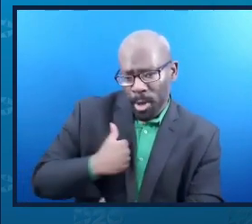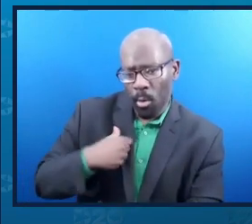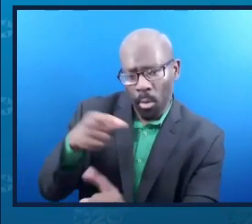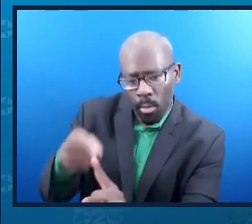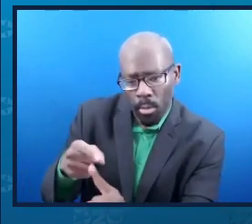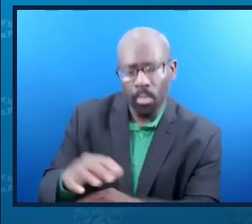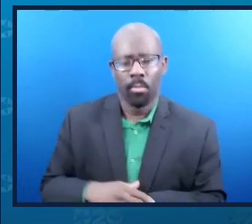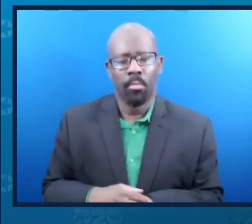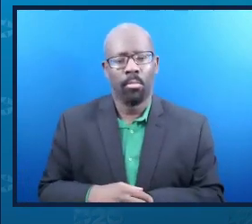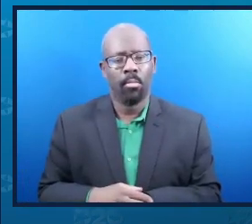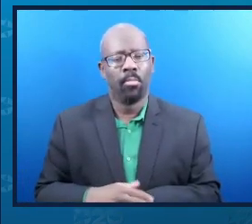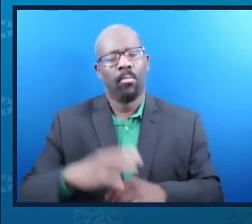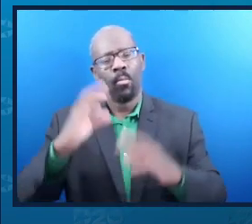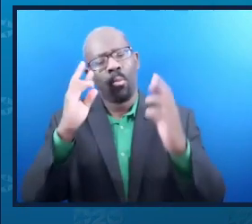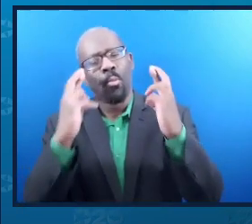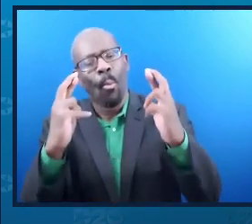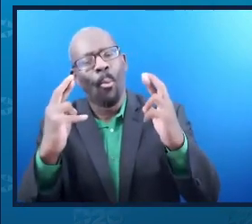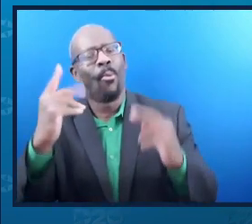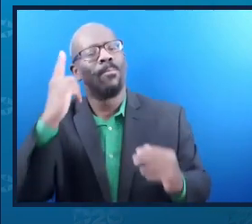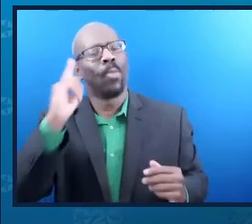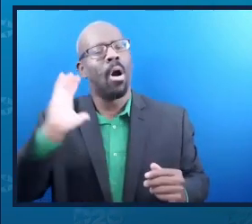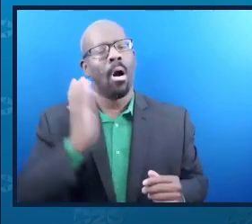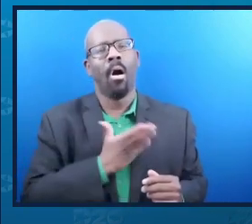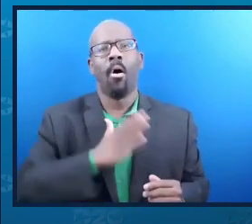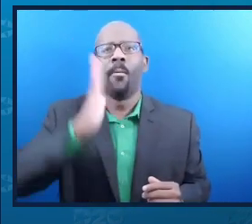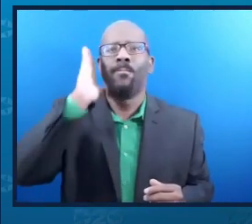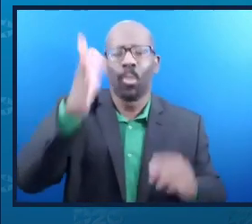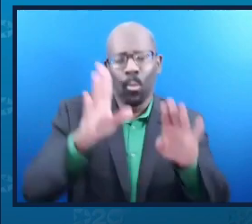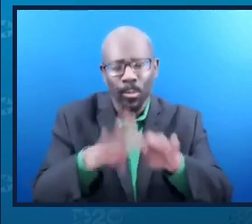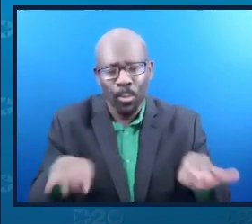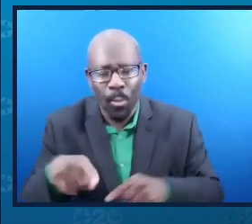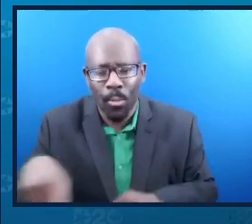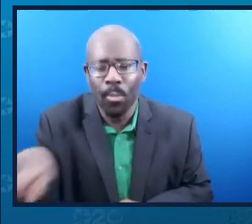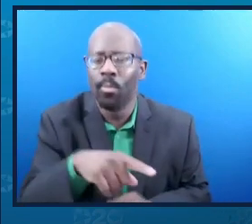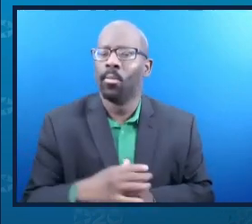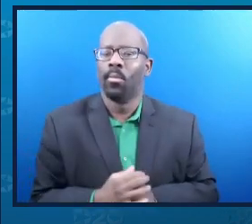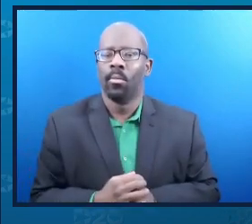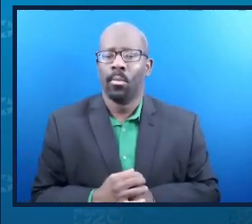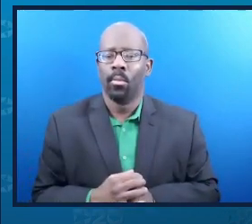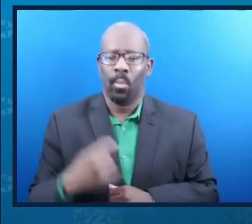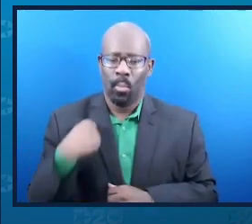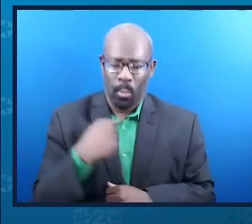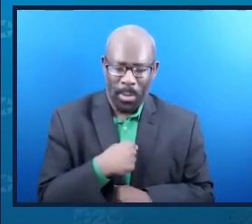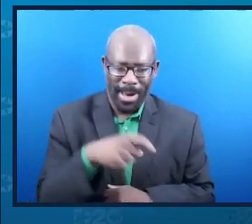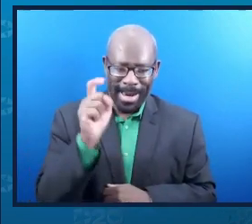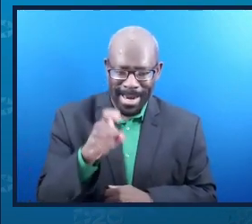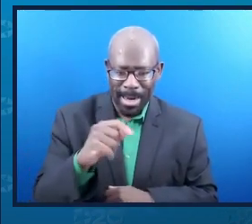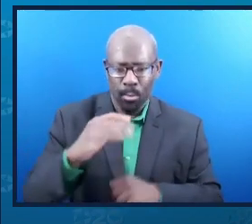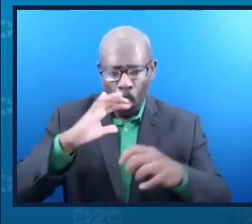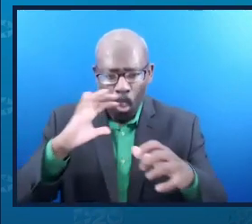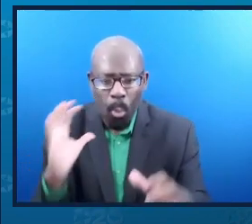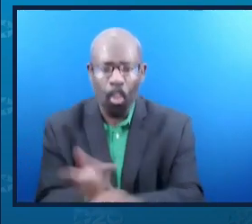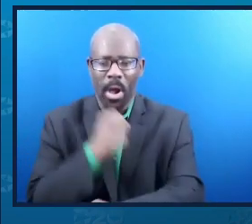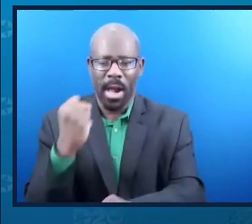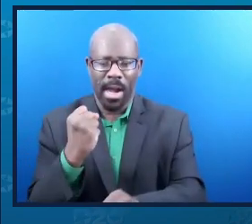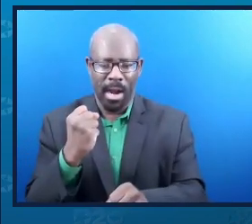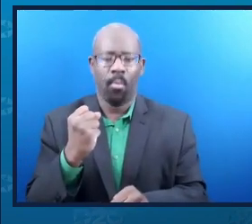THE HOUSE; WE WILL WIN A DEMOCRATIC SENATE; WE WILL ELECT KAMALA HARRIS VICE